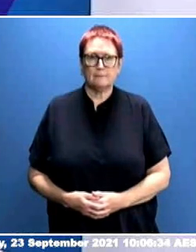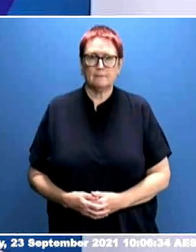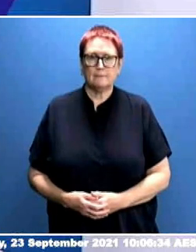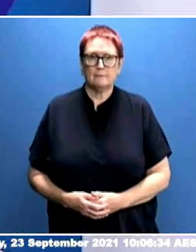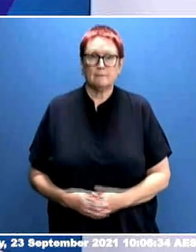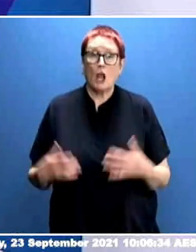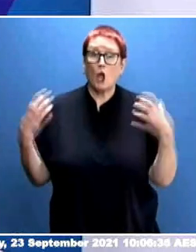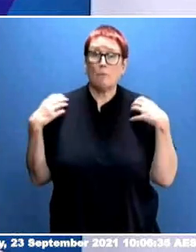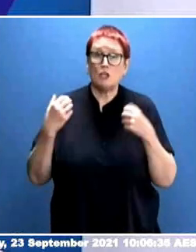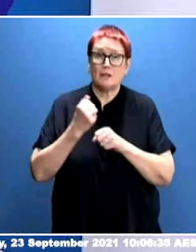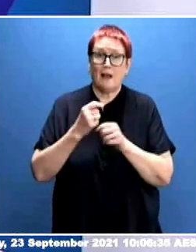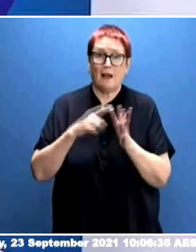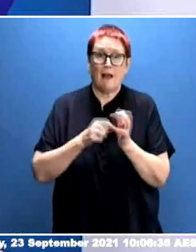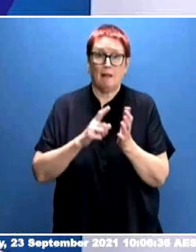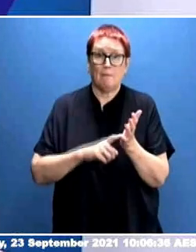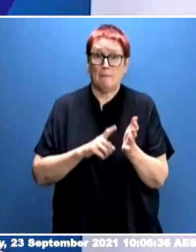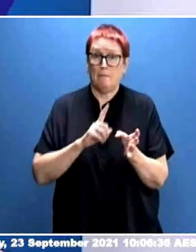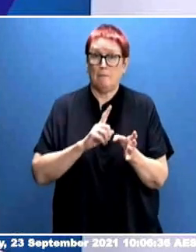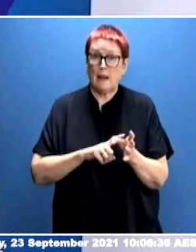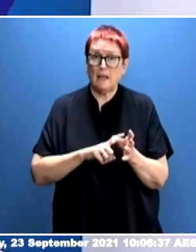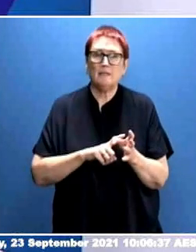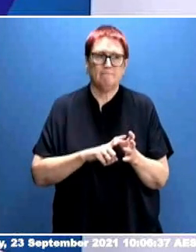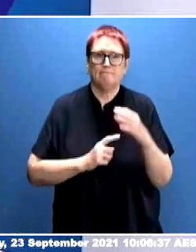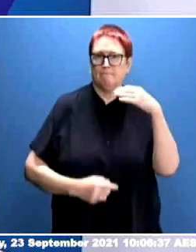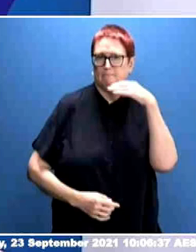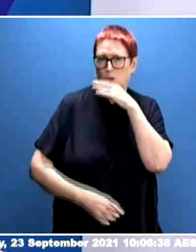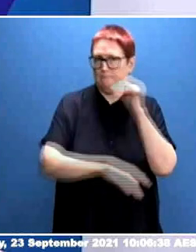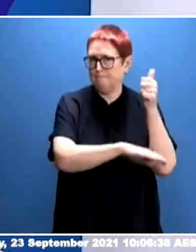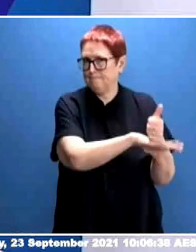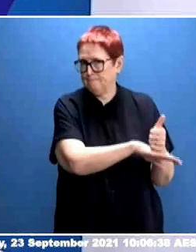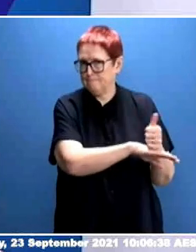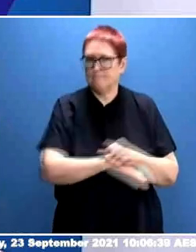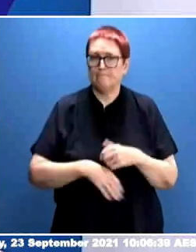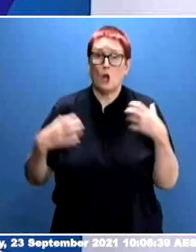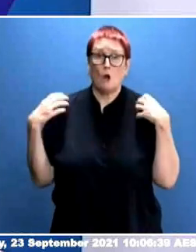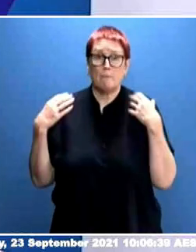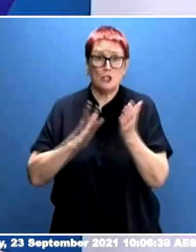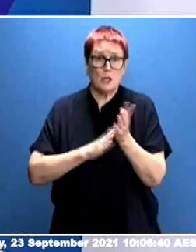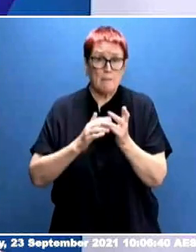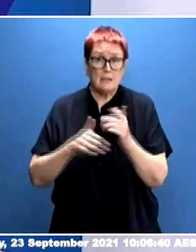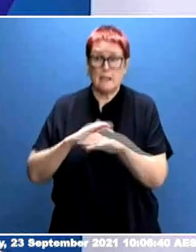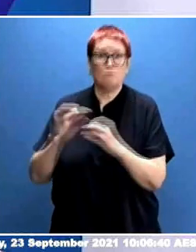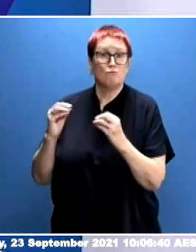Commissioner Galbally is participating from Melbourne and Commissioner Mason is in our Brisbane hearing room.